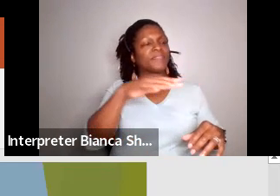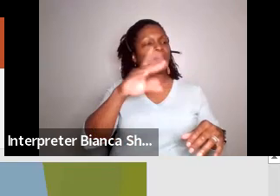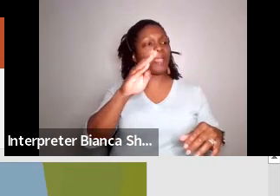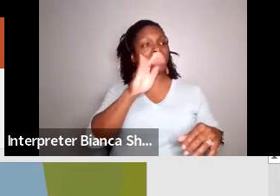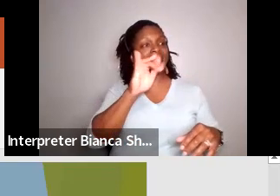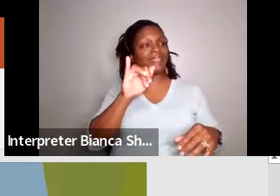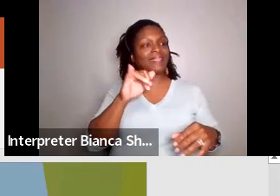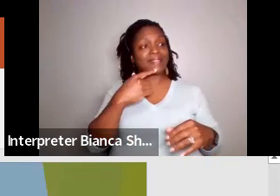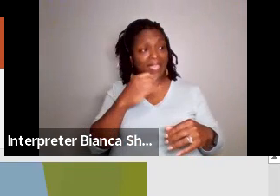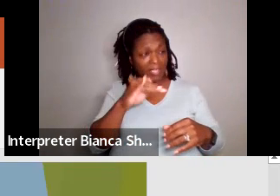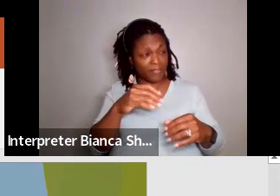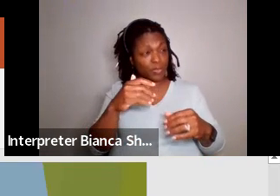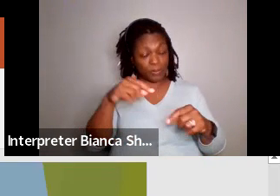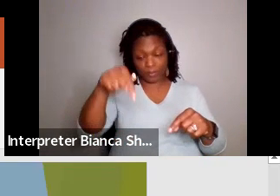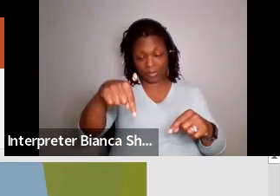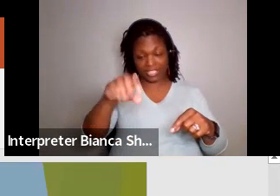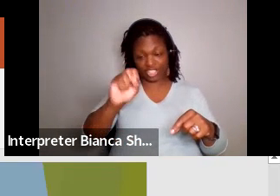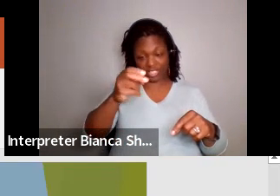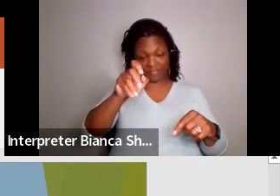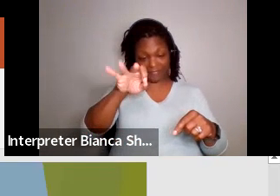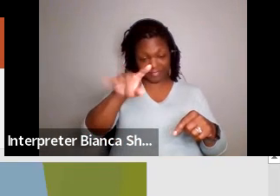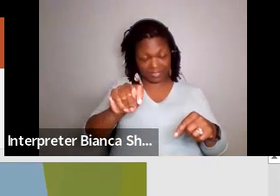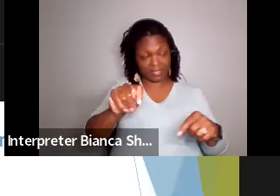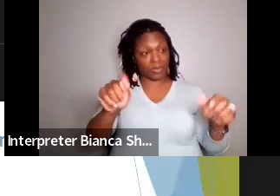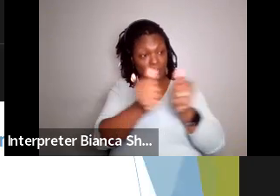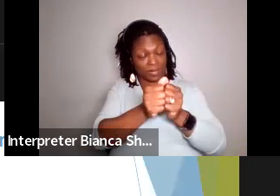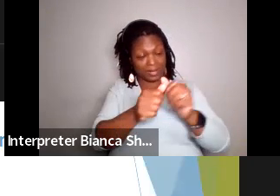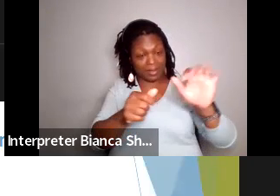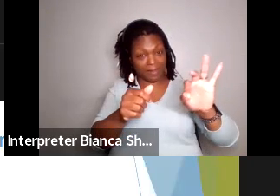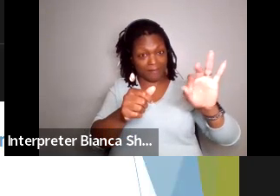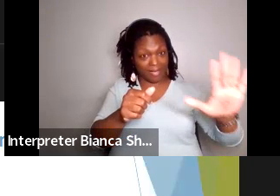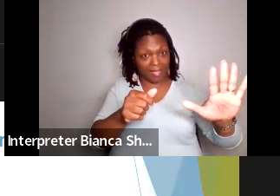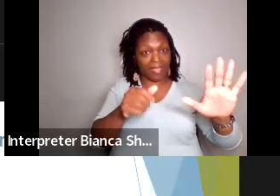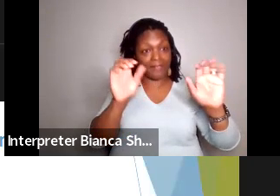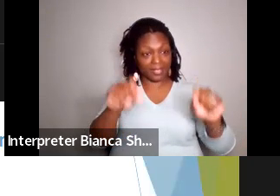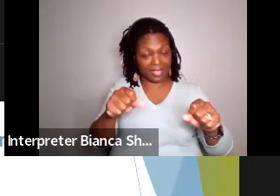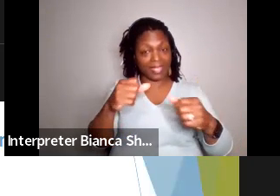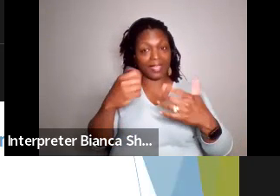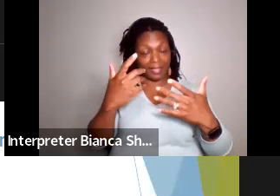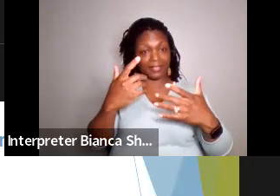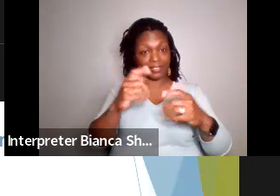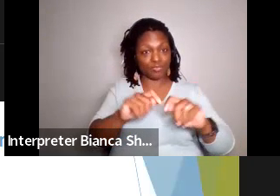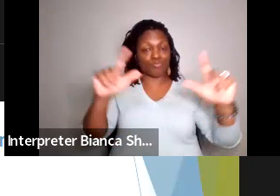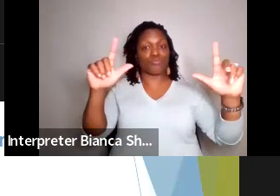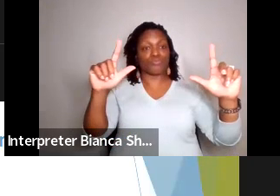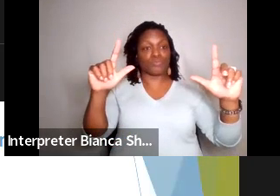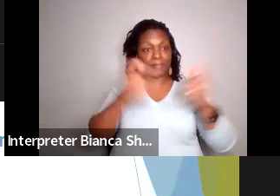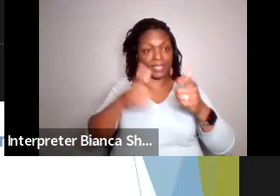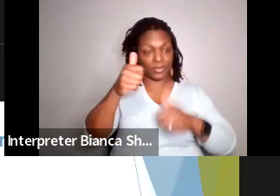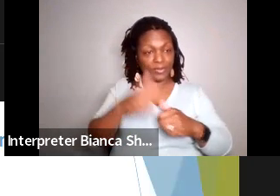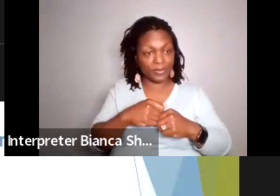could get the screen right. Did that work